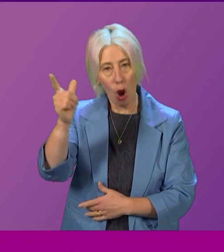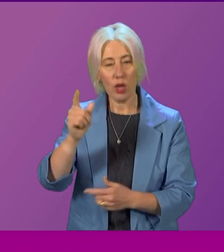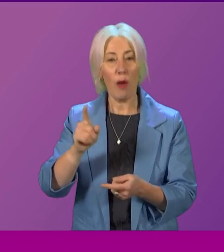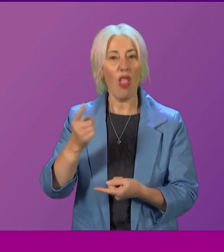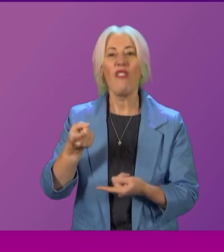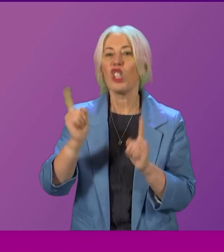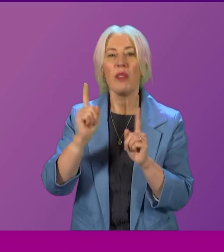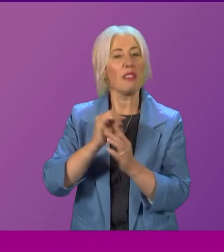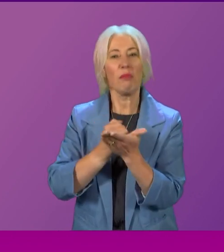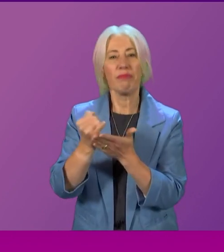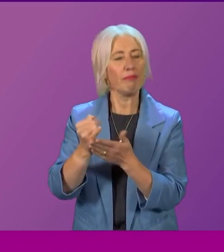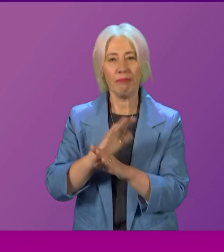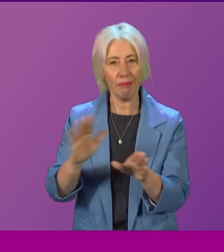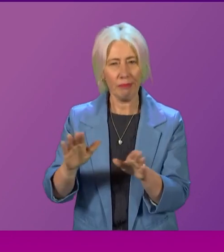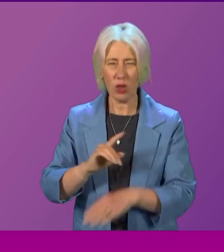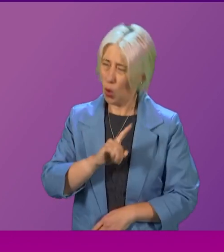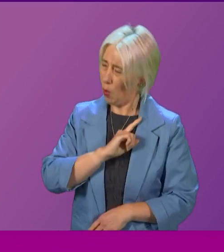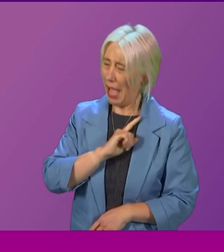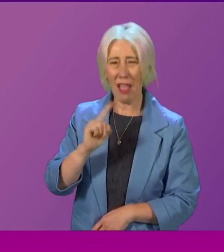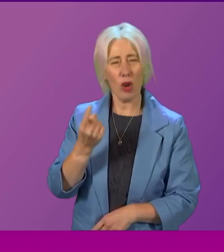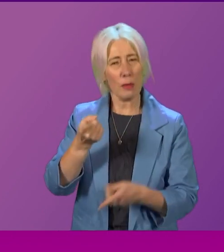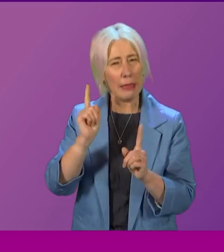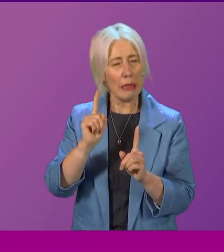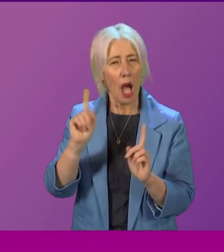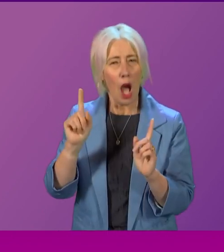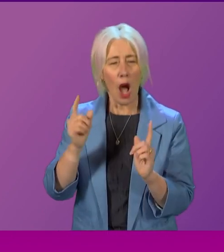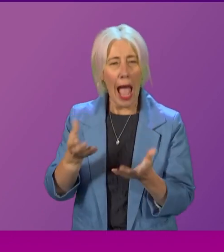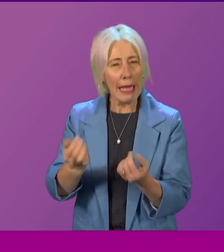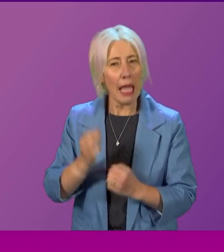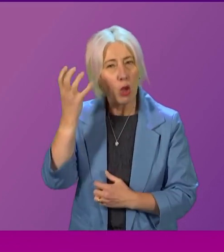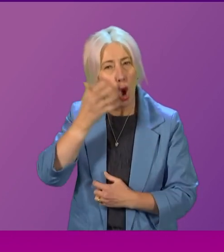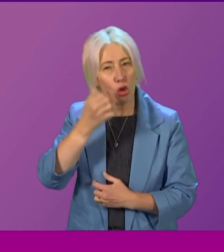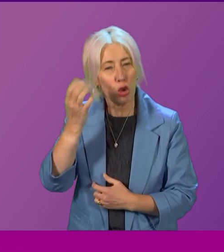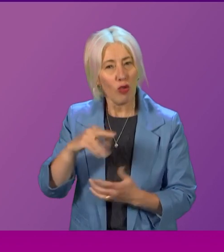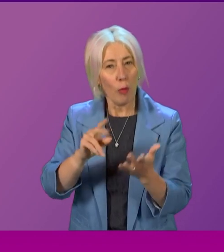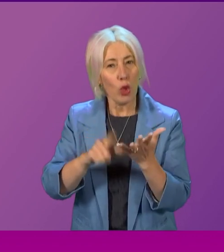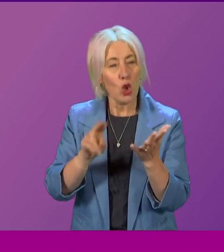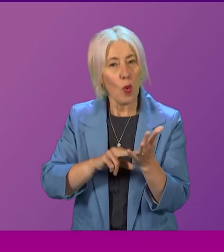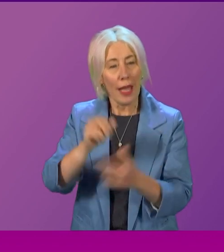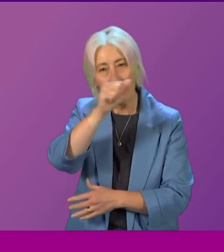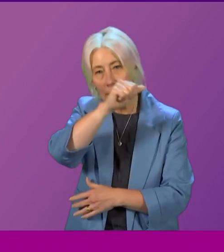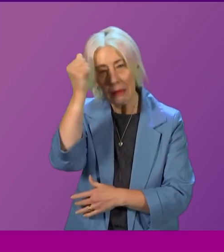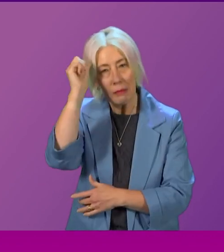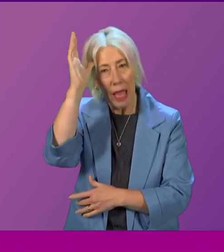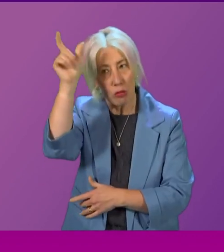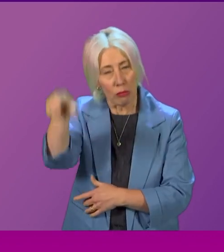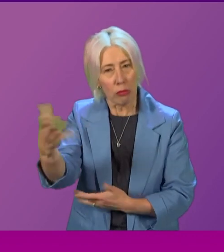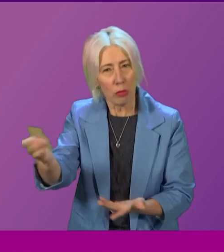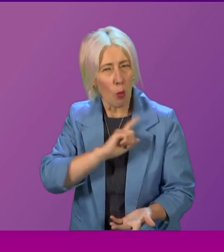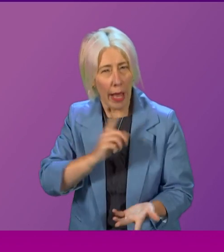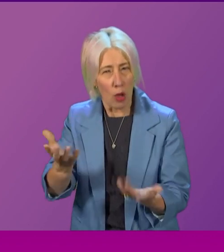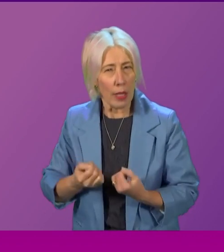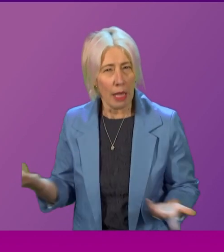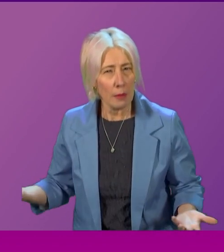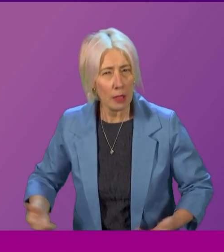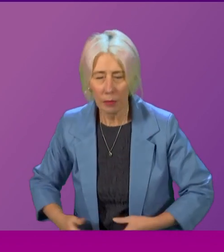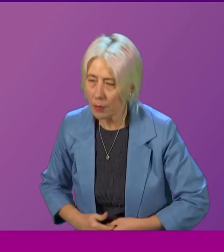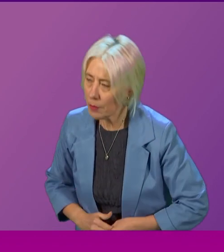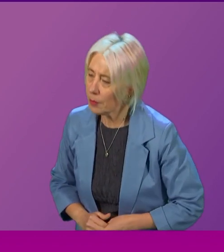Why can the First Minister not accept the concerns raised by the UN special rapporteur?